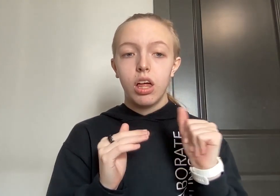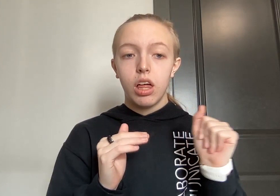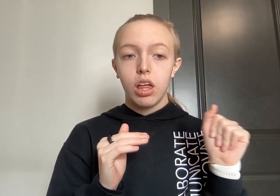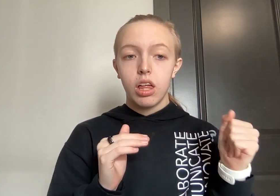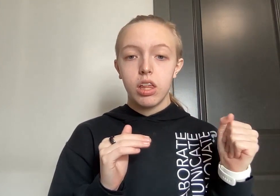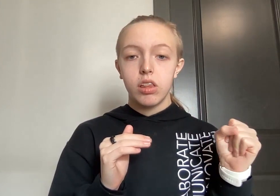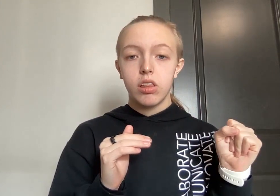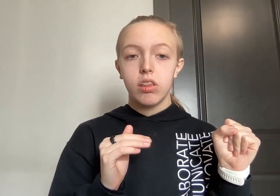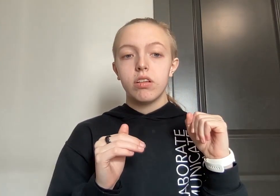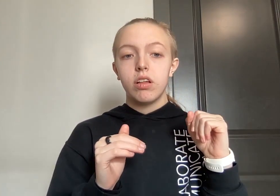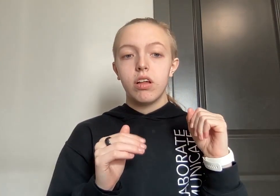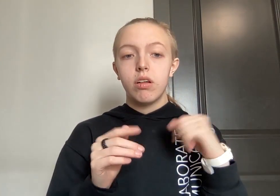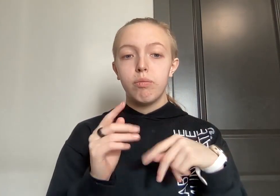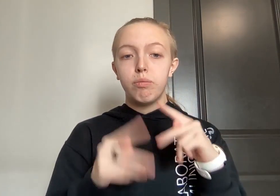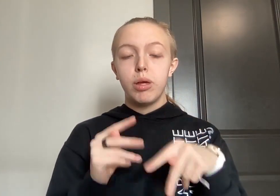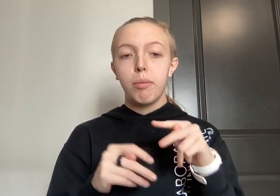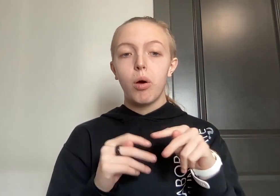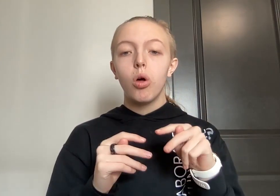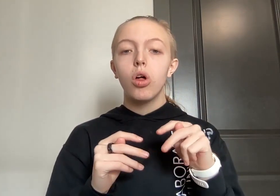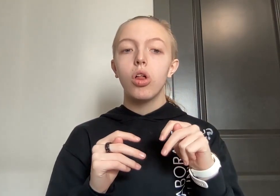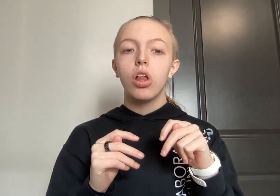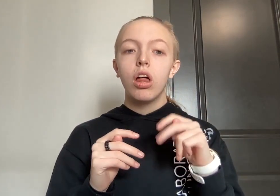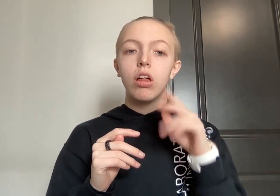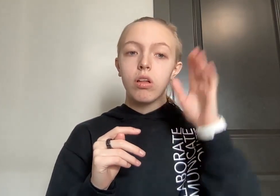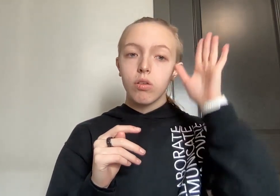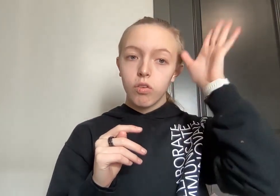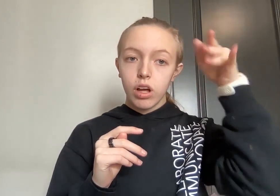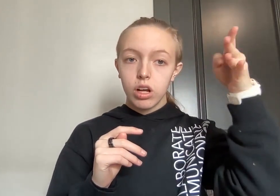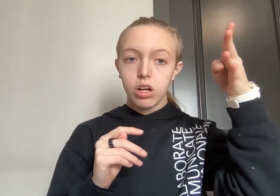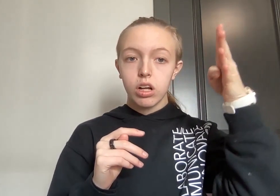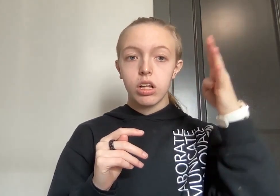as people all creating